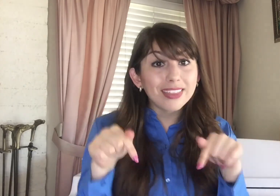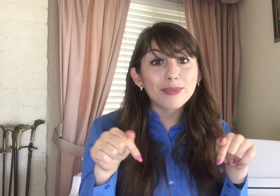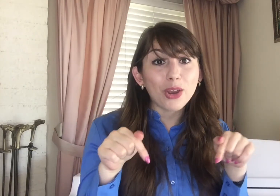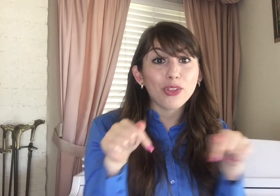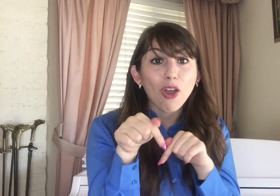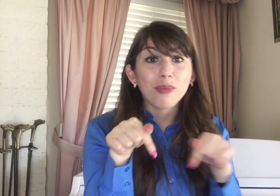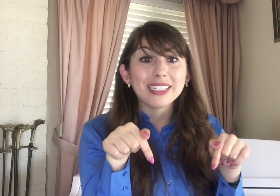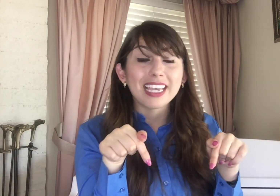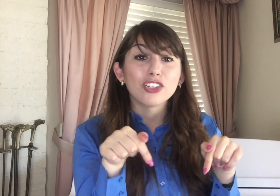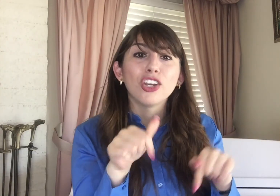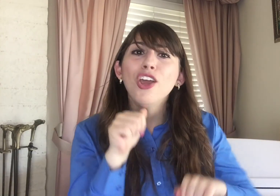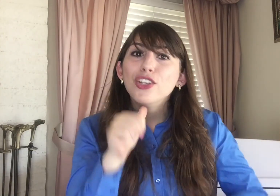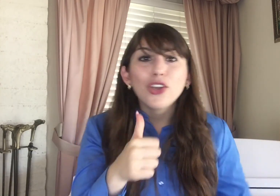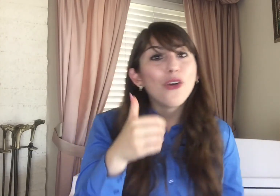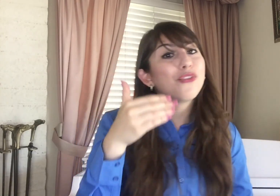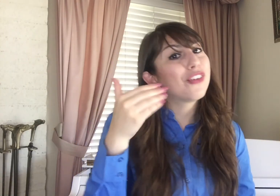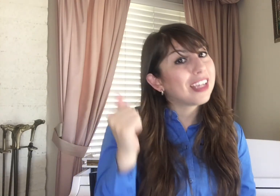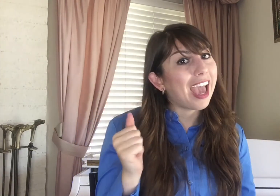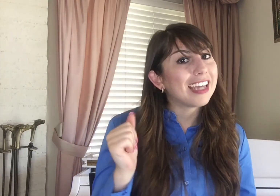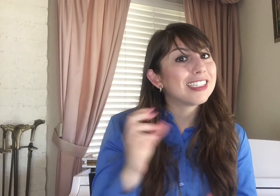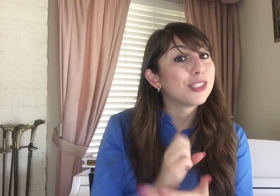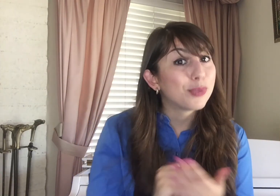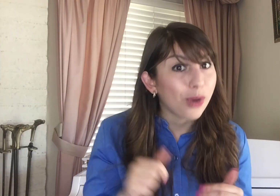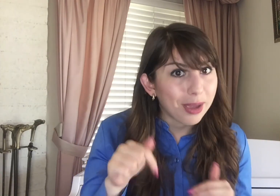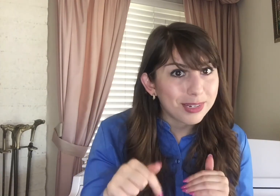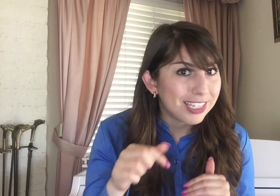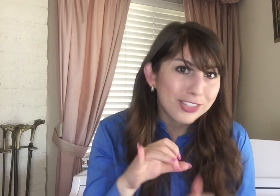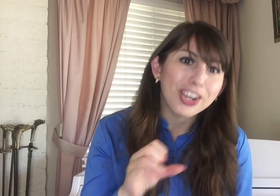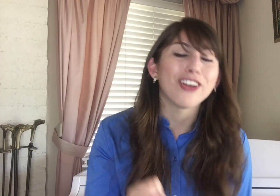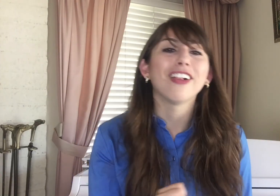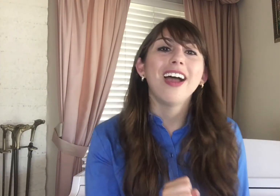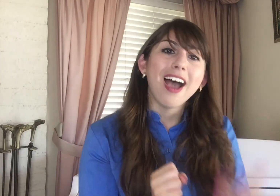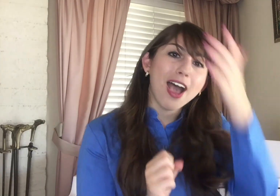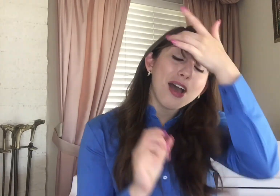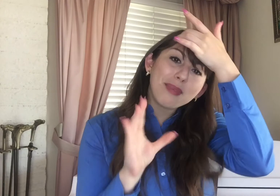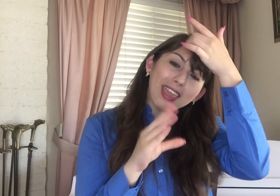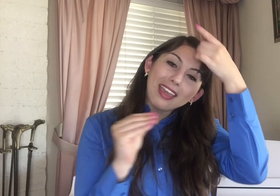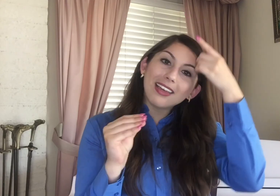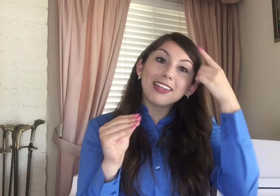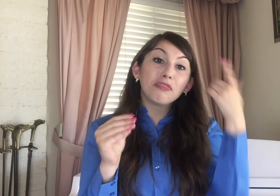them down in the comment section. Don't forget to subscribe to this channel and